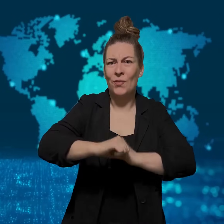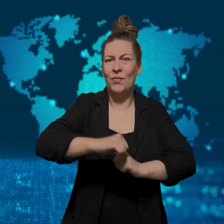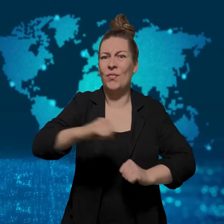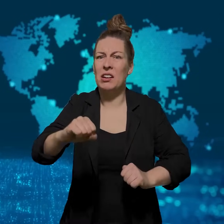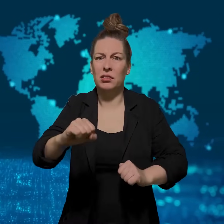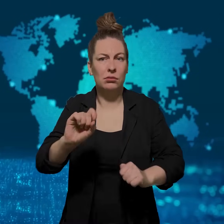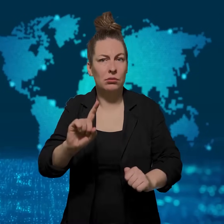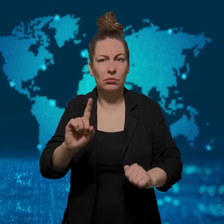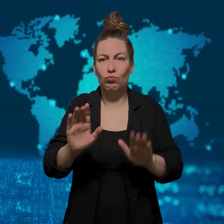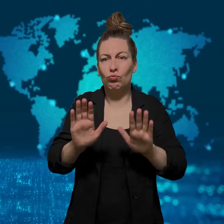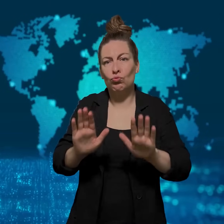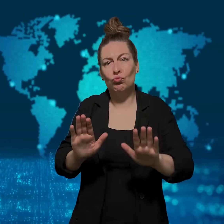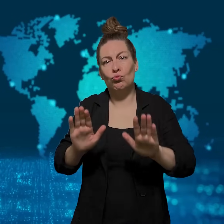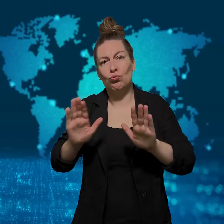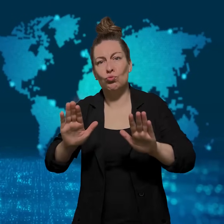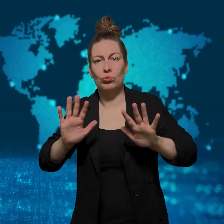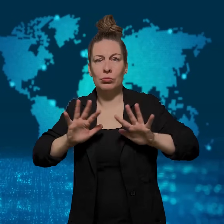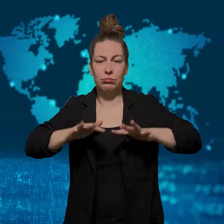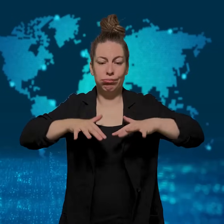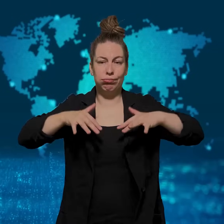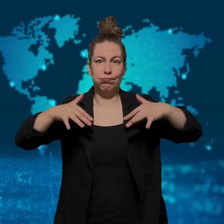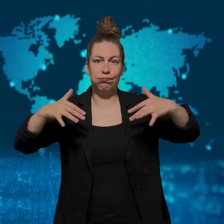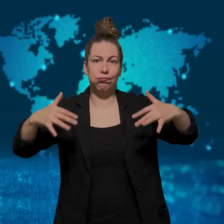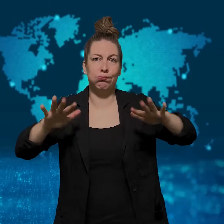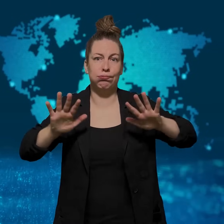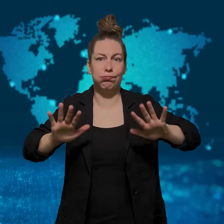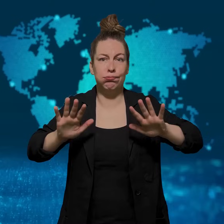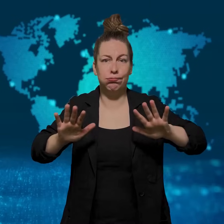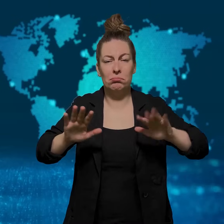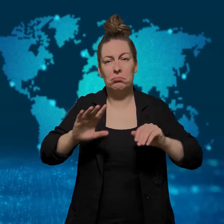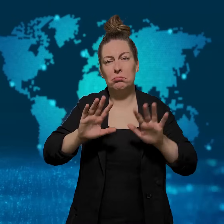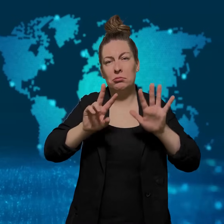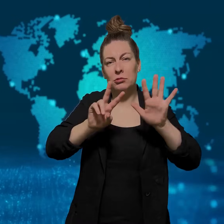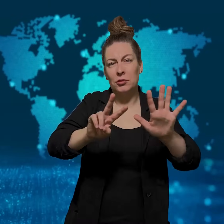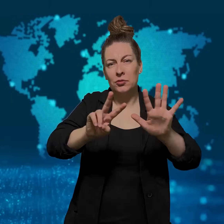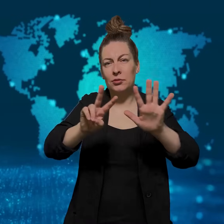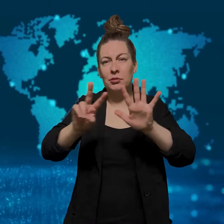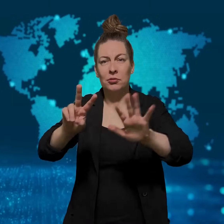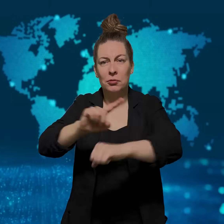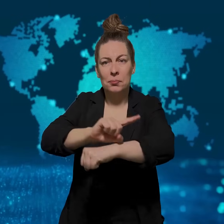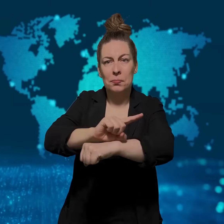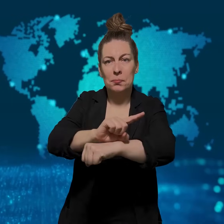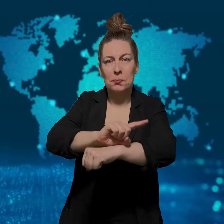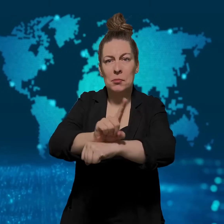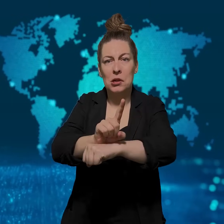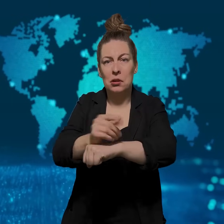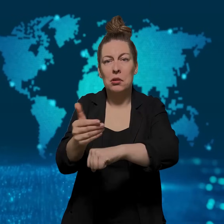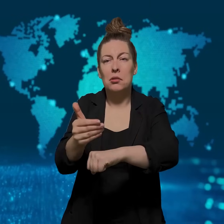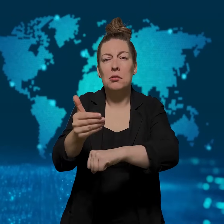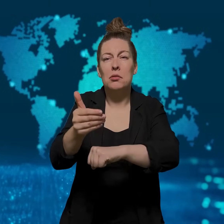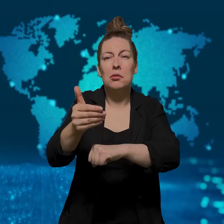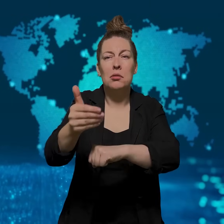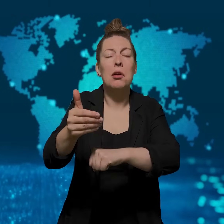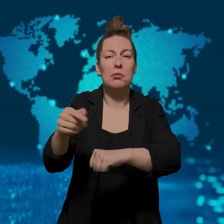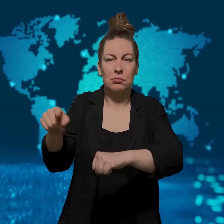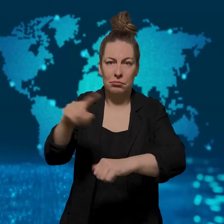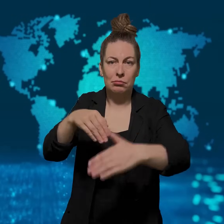After 77 minutes, they gained access to the classroom